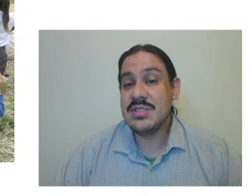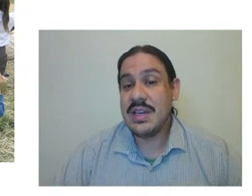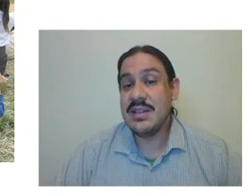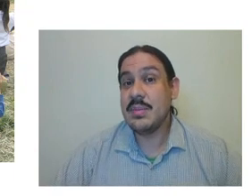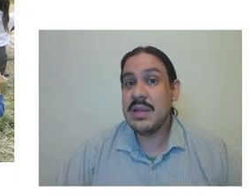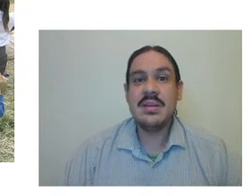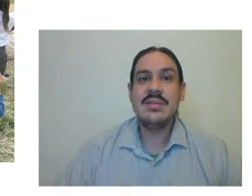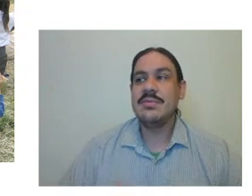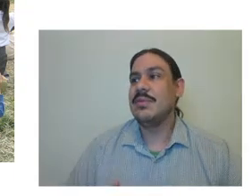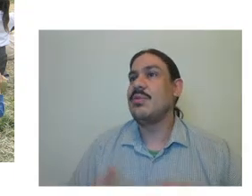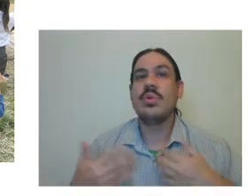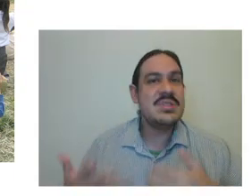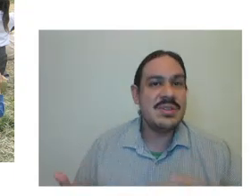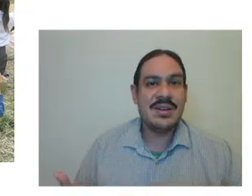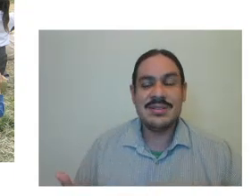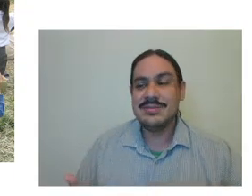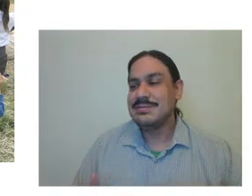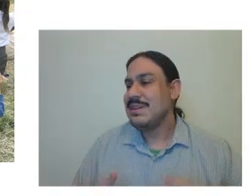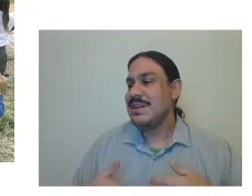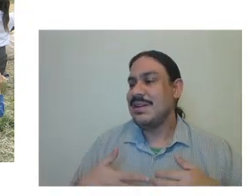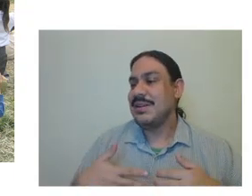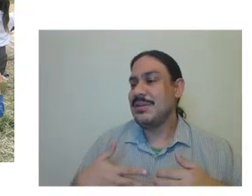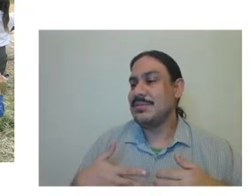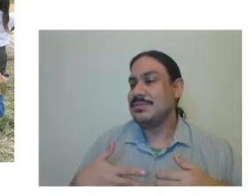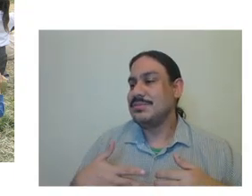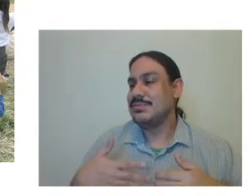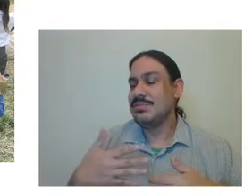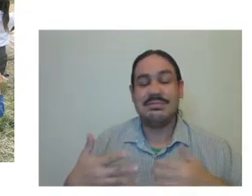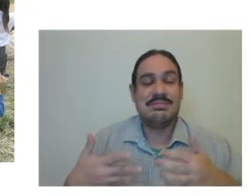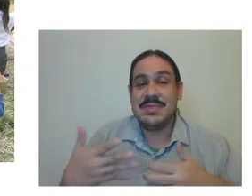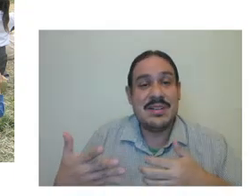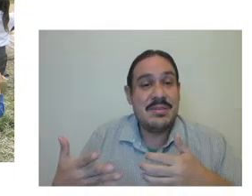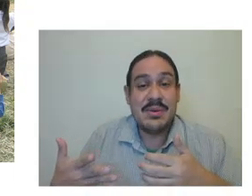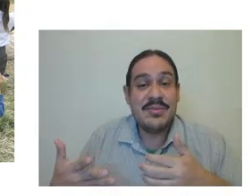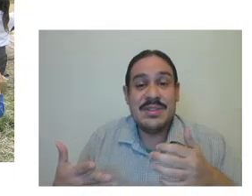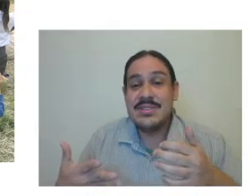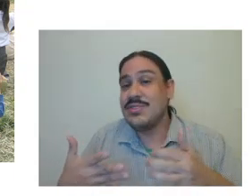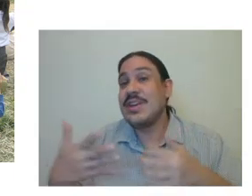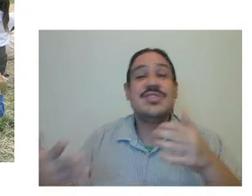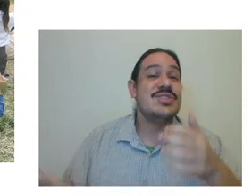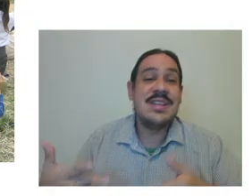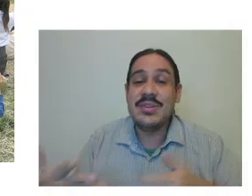should be an optimal degree of integration it's their human rights